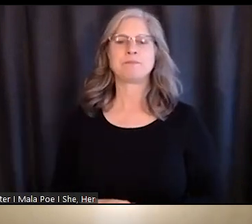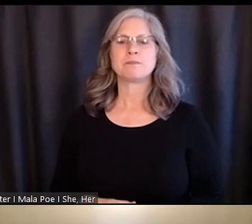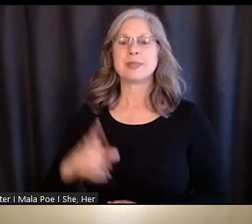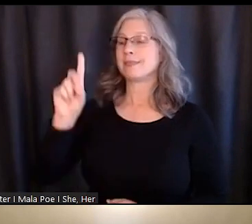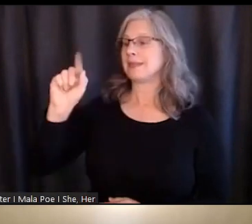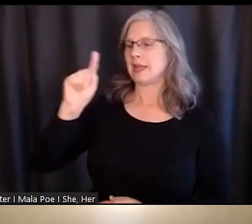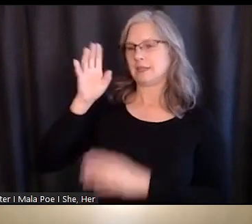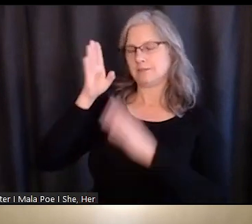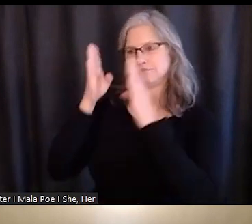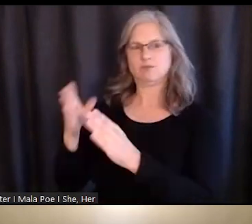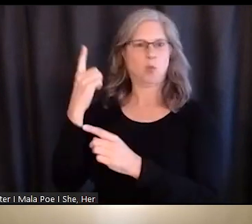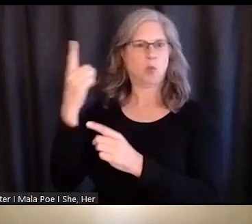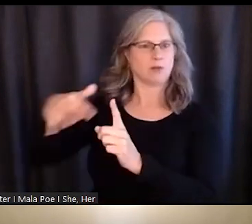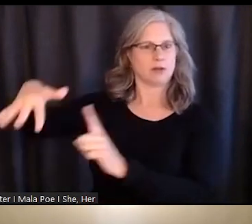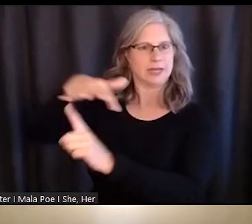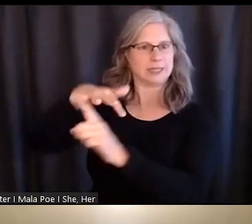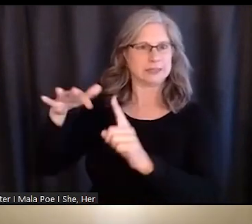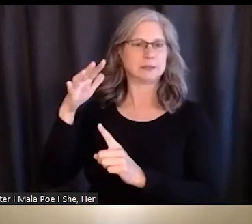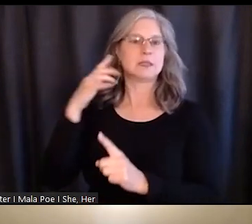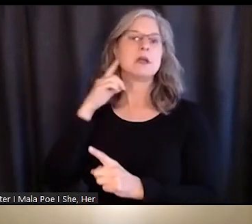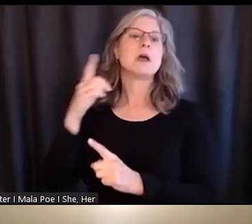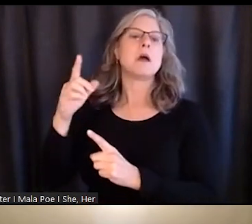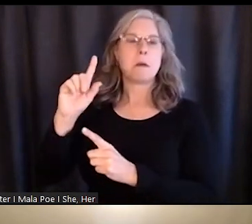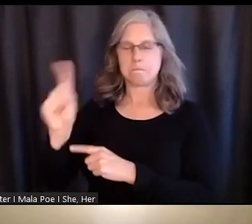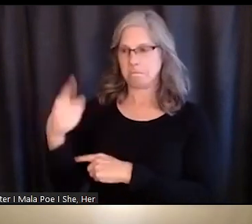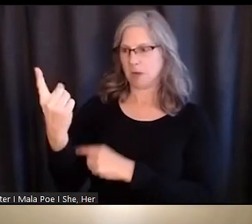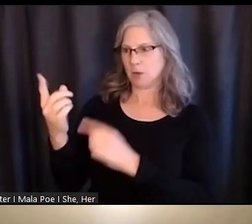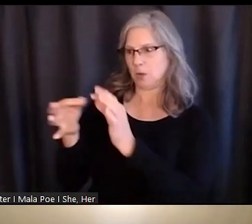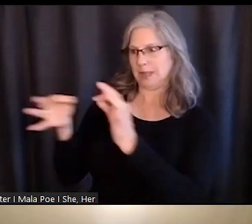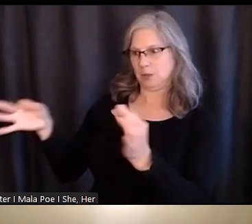And that's mainly monolingual children acquiring the dominant language of the community.